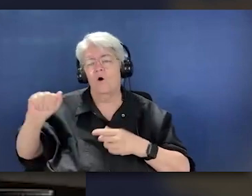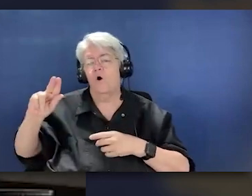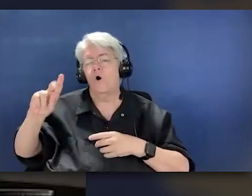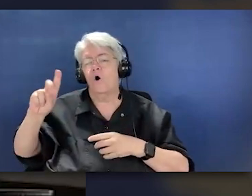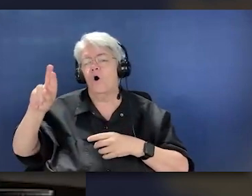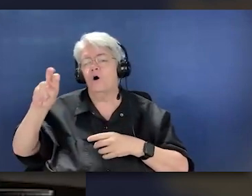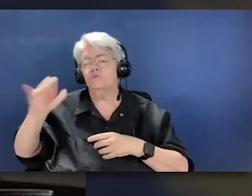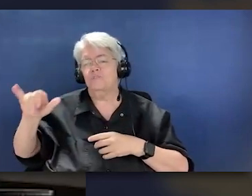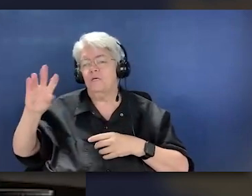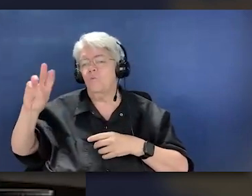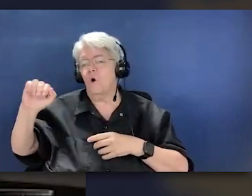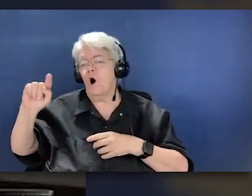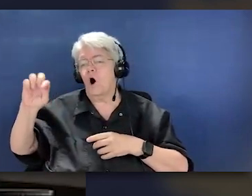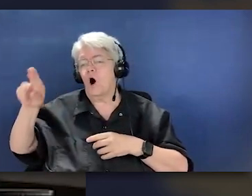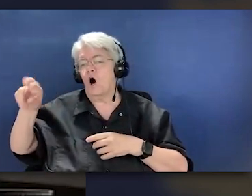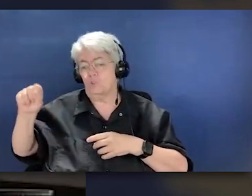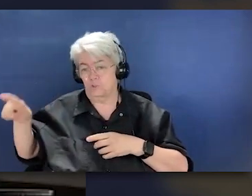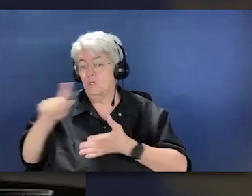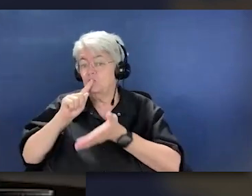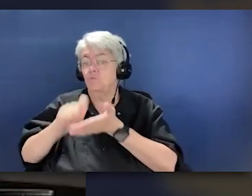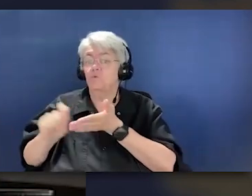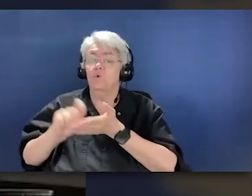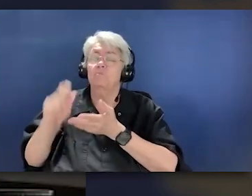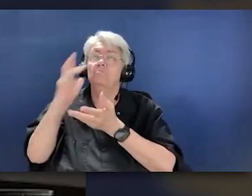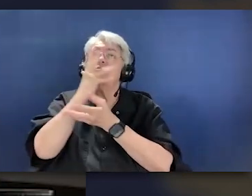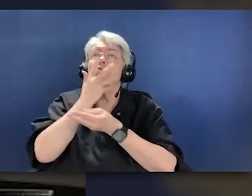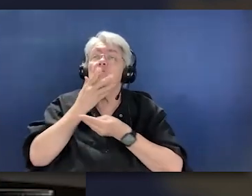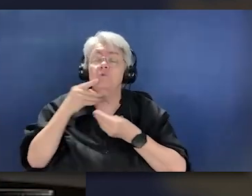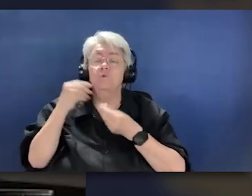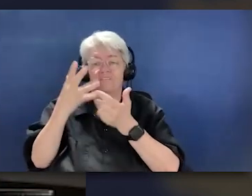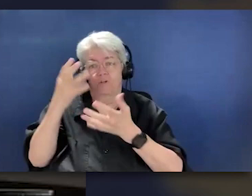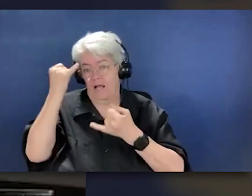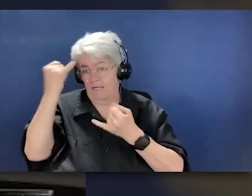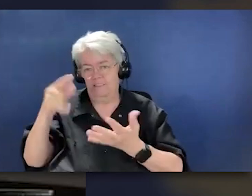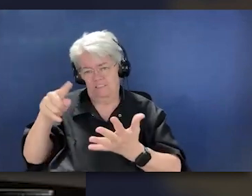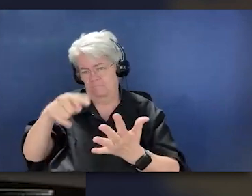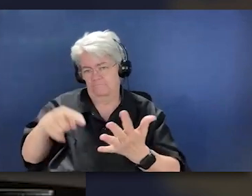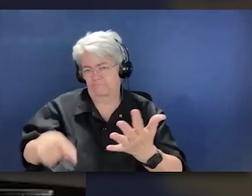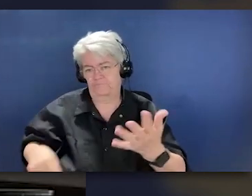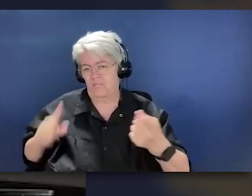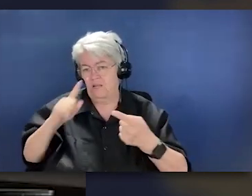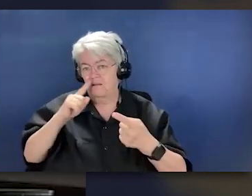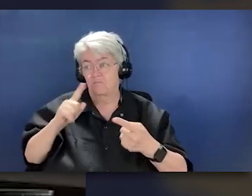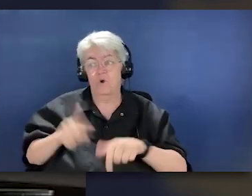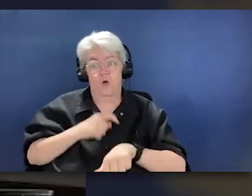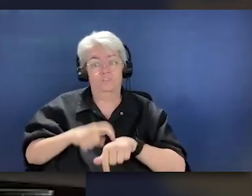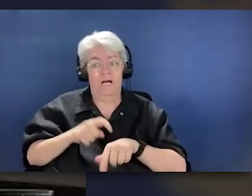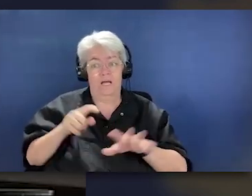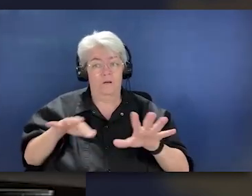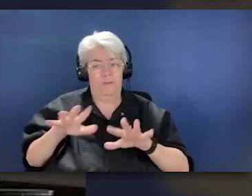who wrote critically and beautifully on this whole field for a great deal of time. And what she was